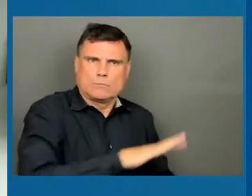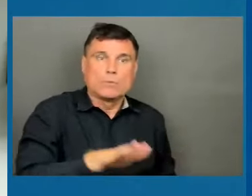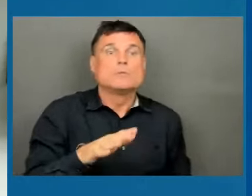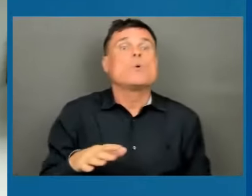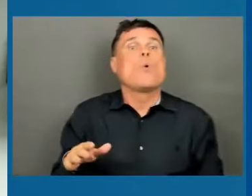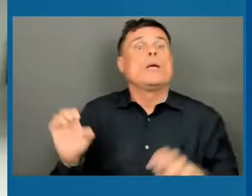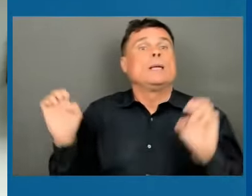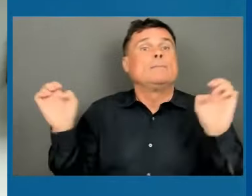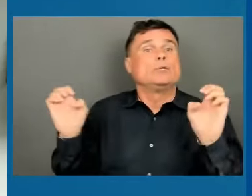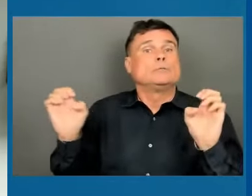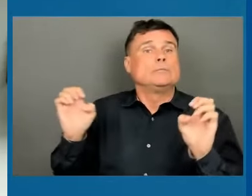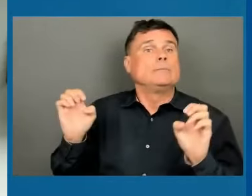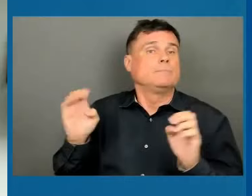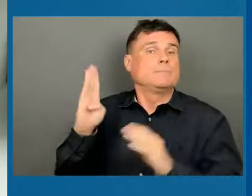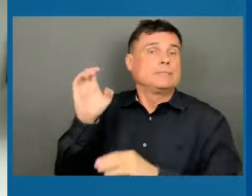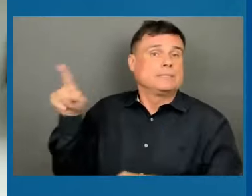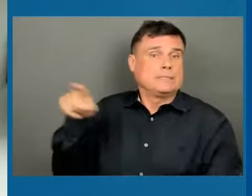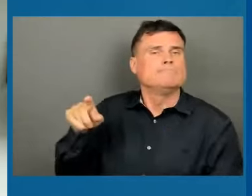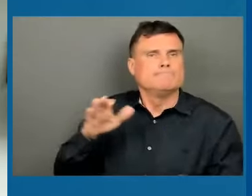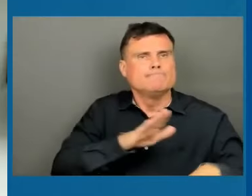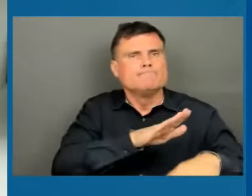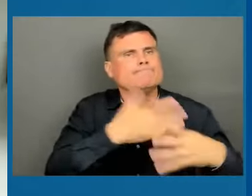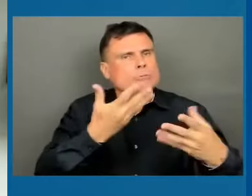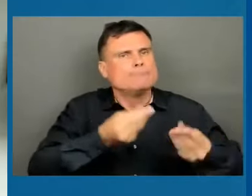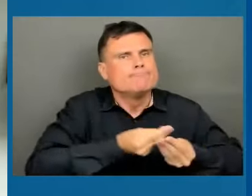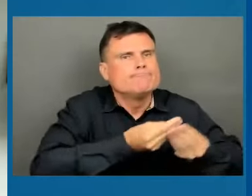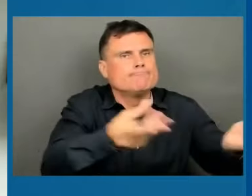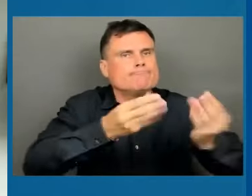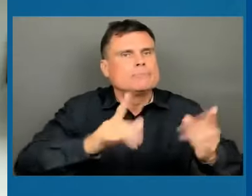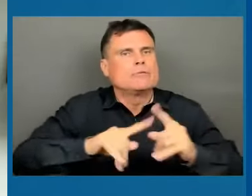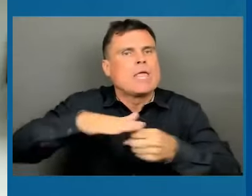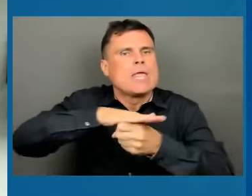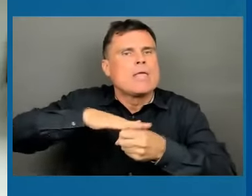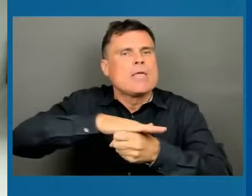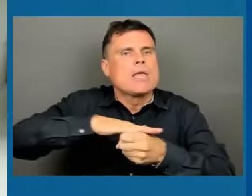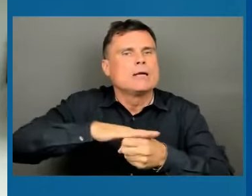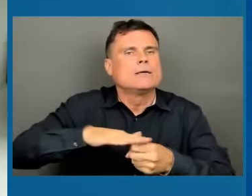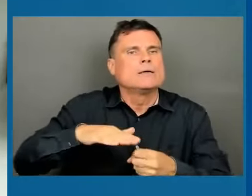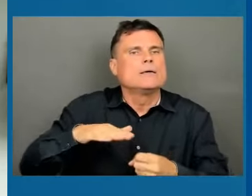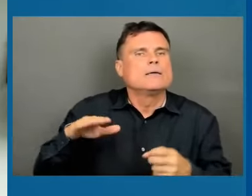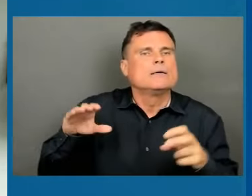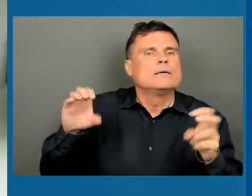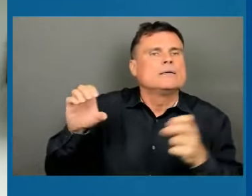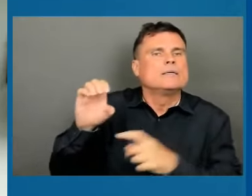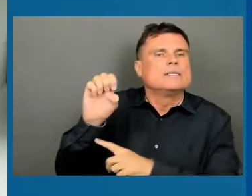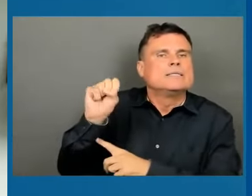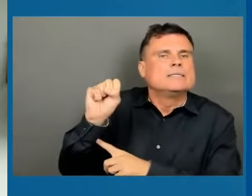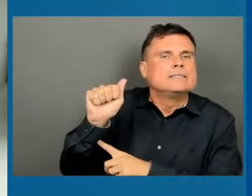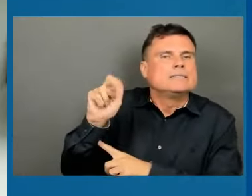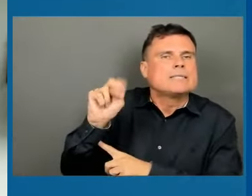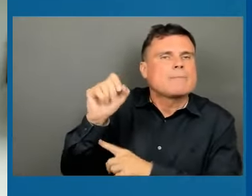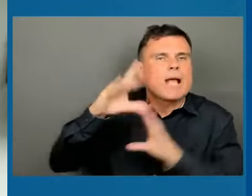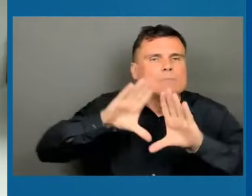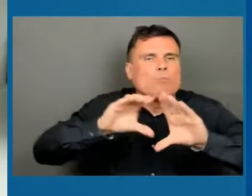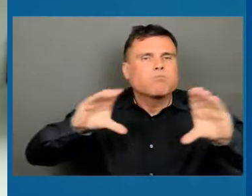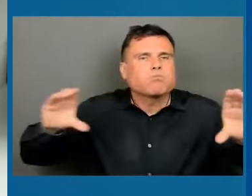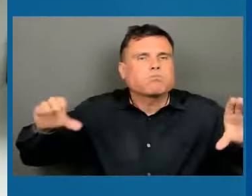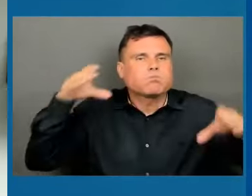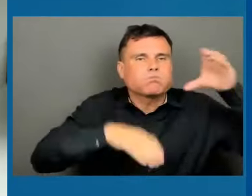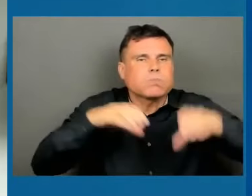risk may be still ahead of us. So if you're an area, make sure gutters and storm drains on your